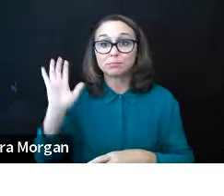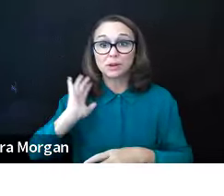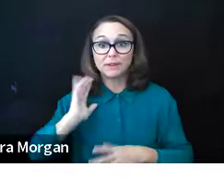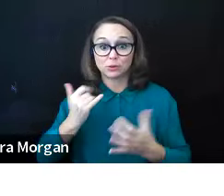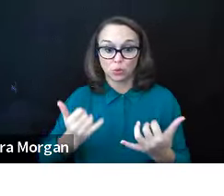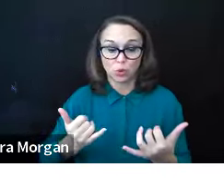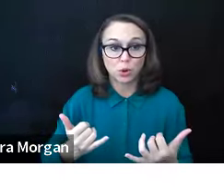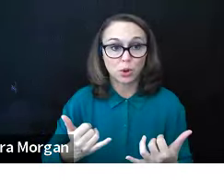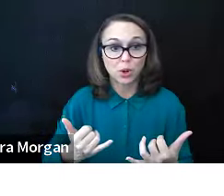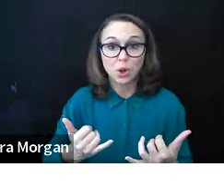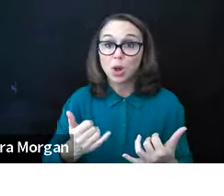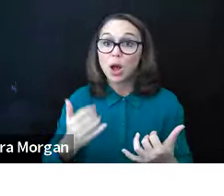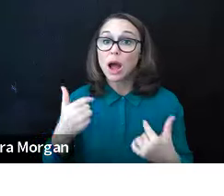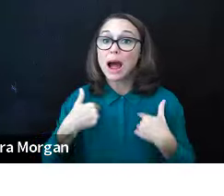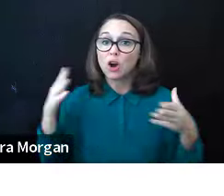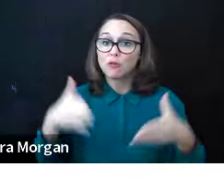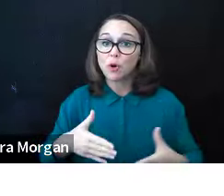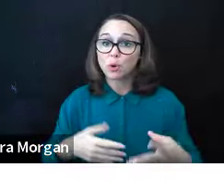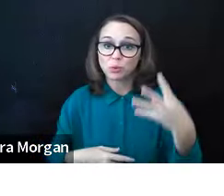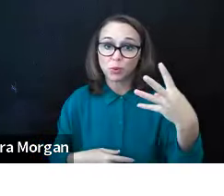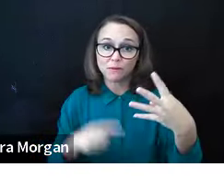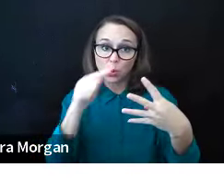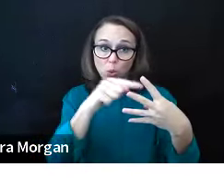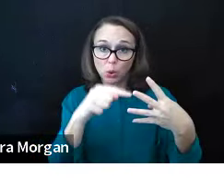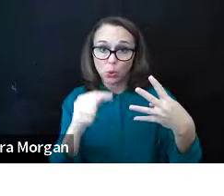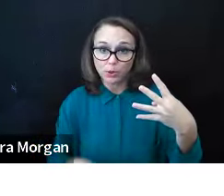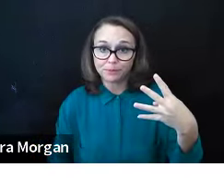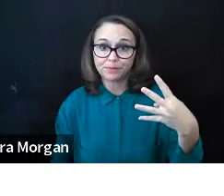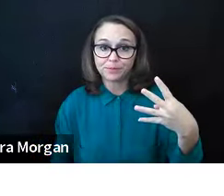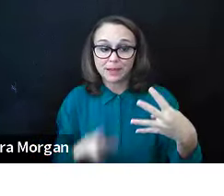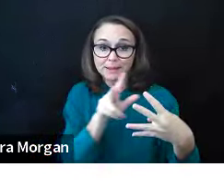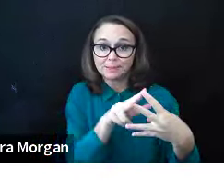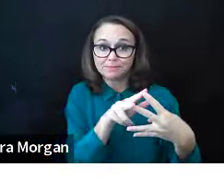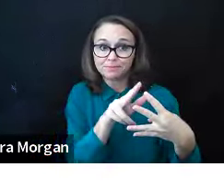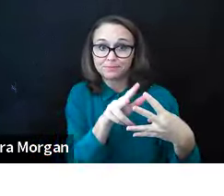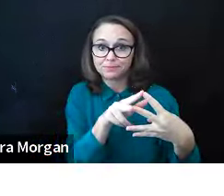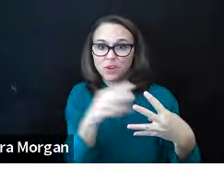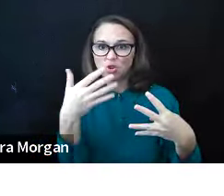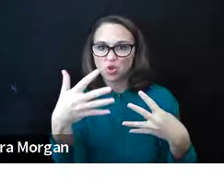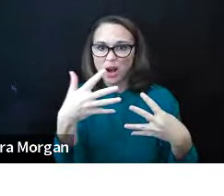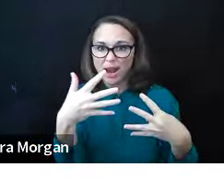four strategies in Massachusetts. The top two grey ones are what I'm going to highlight key aspects